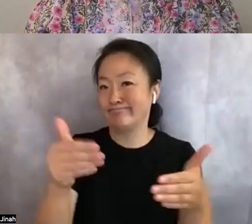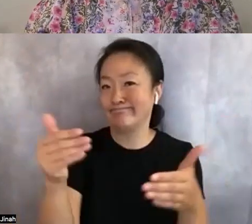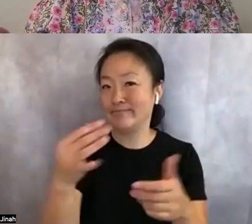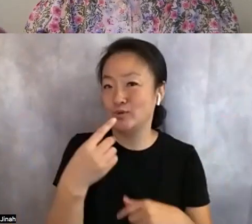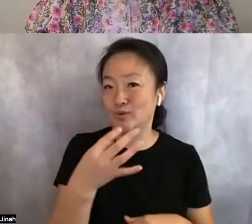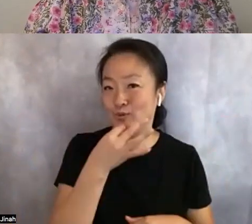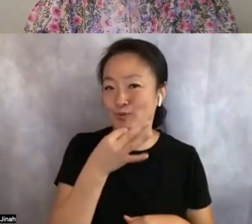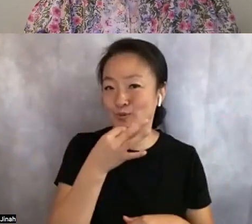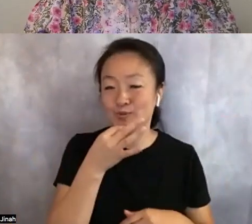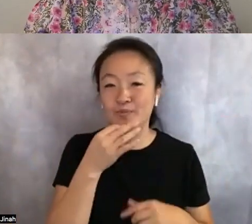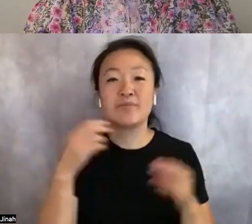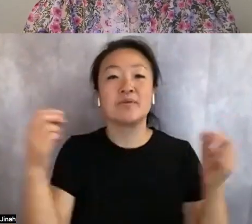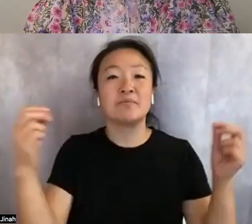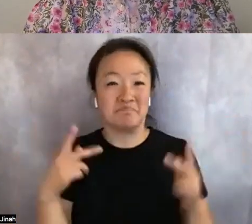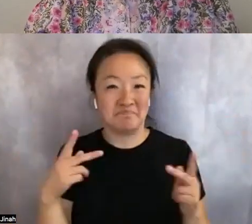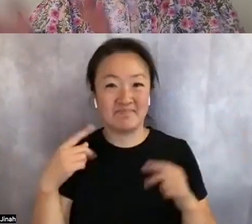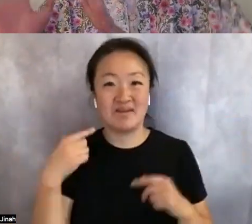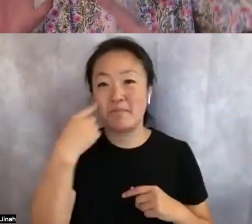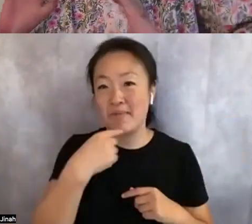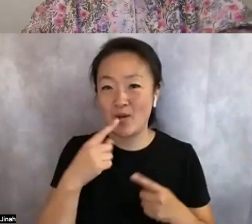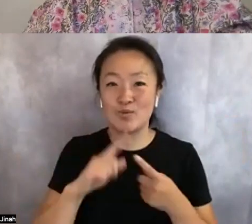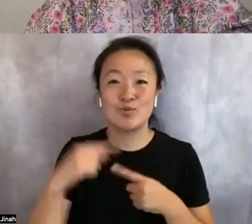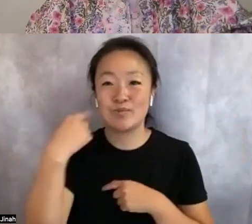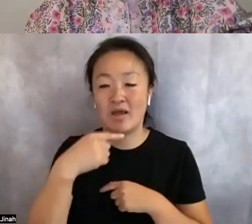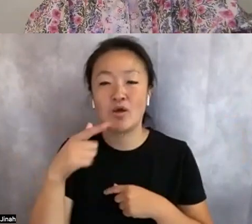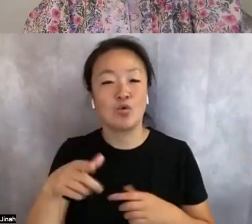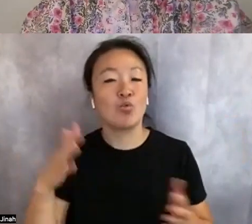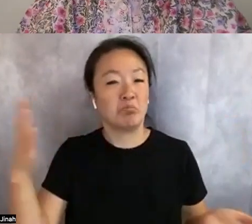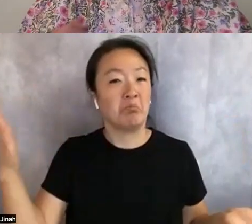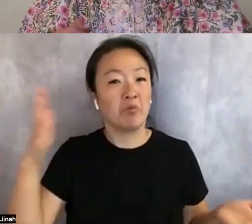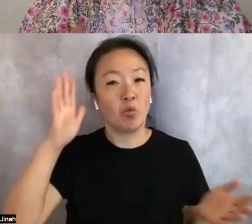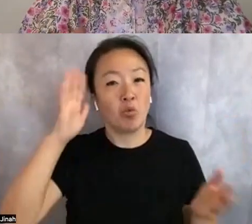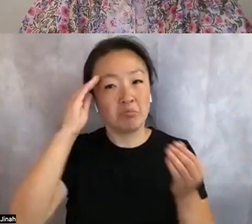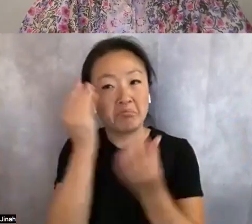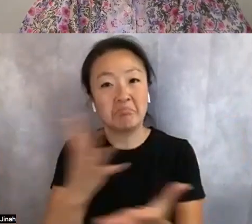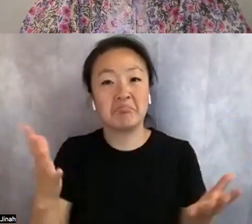of Mouth to Mouth and y'all will know about more soon. Sign up for our newsletter and follow us